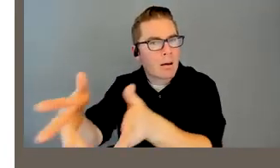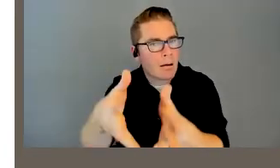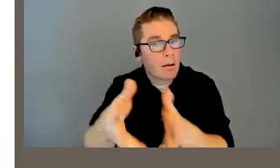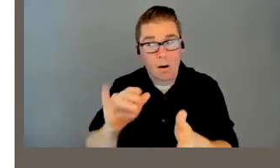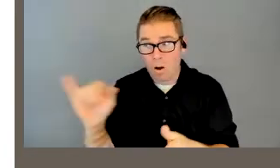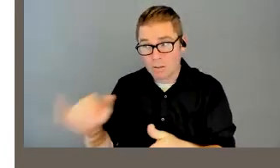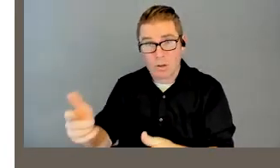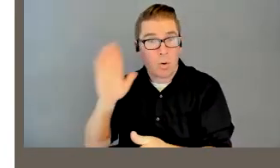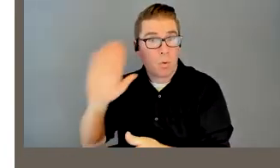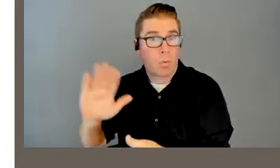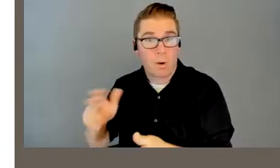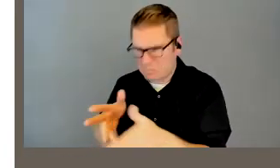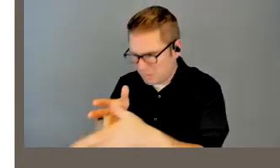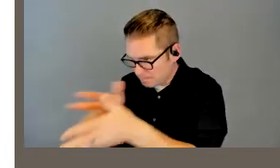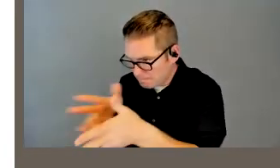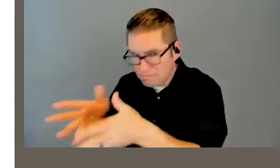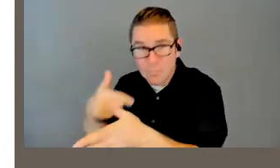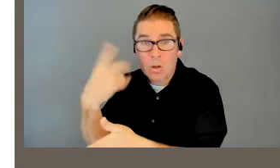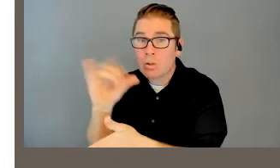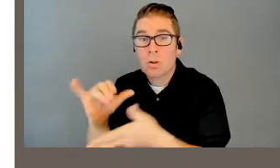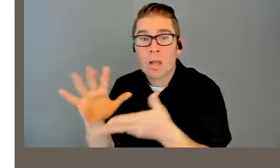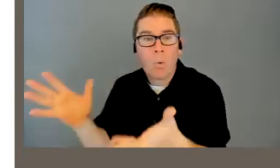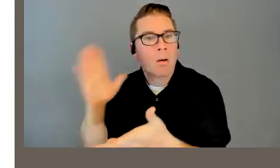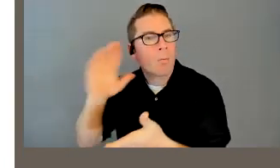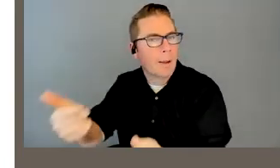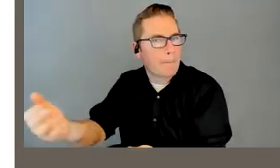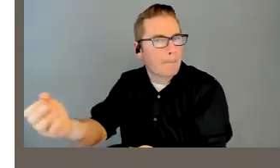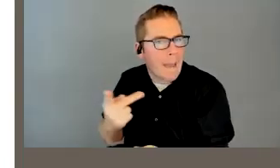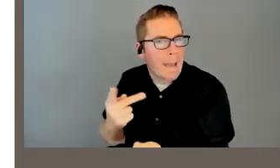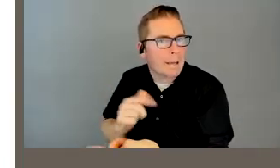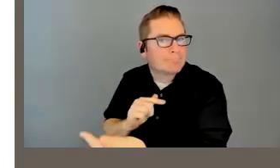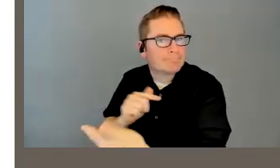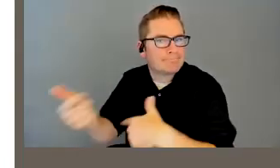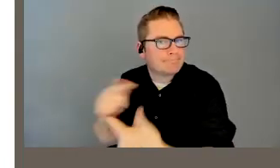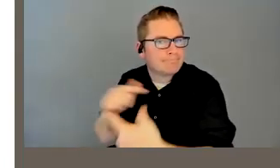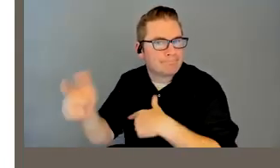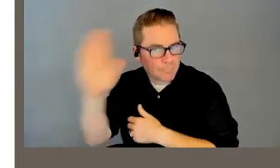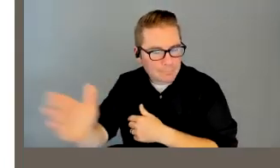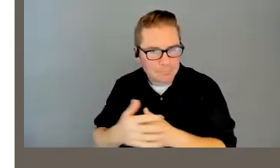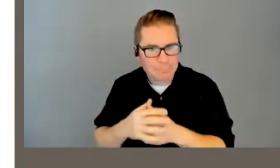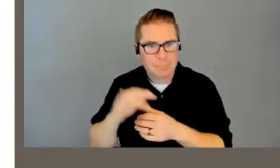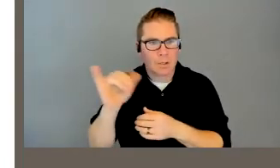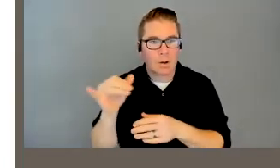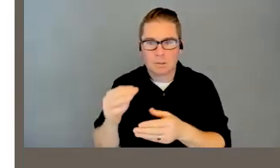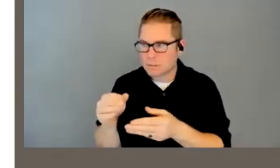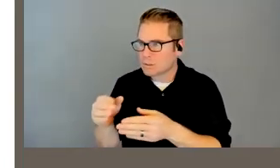empowering students through their strengths, expecting a growth mindset